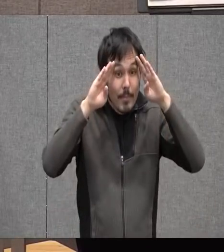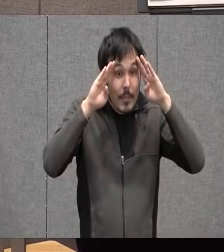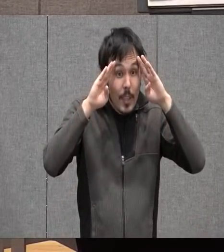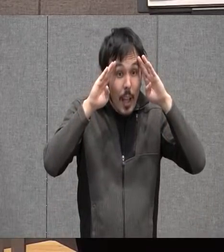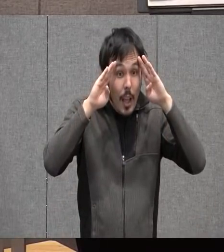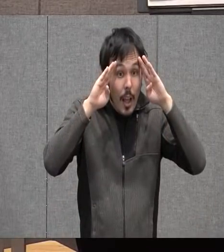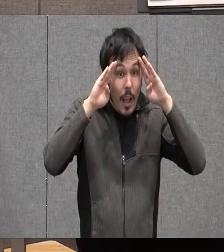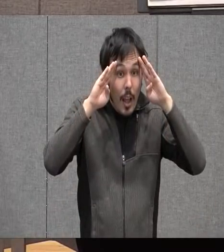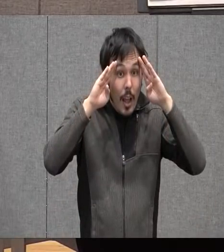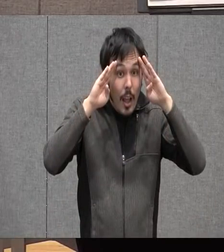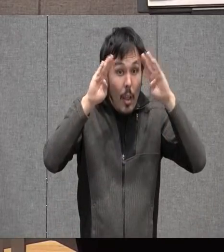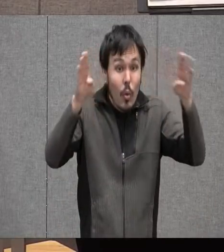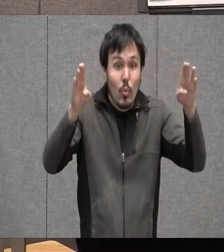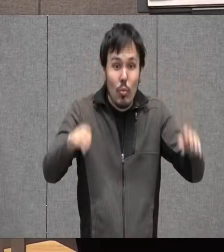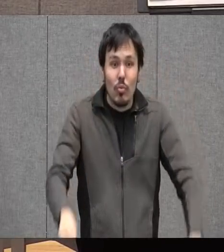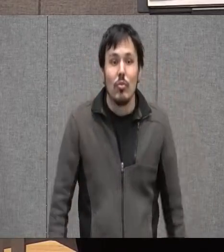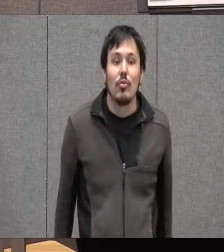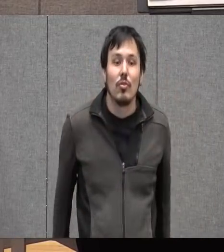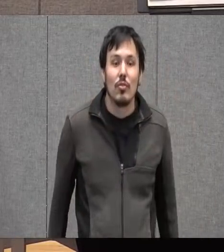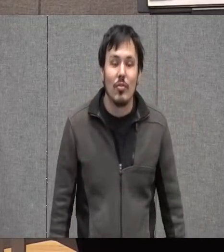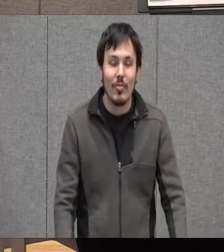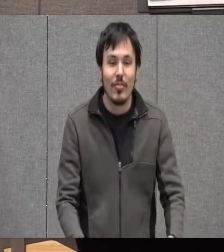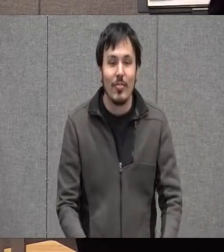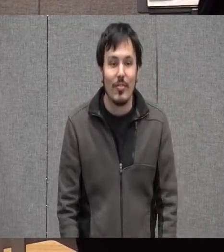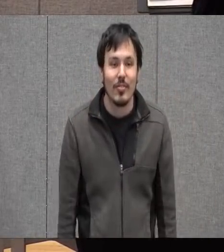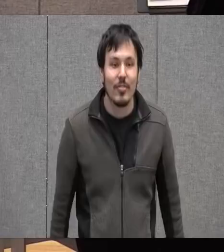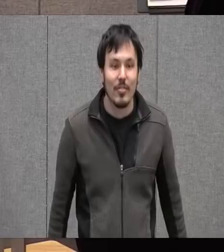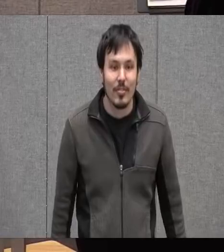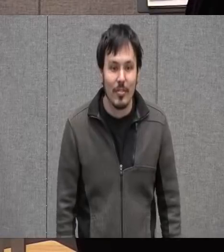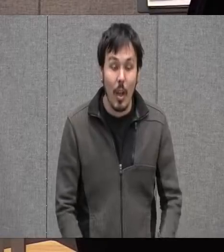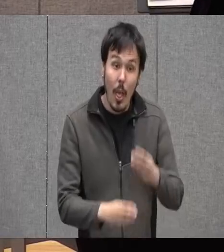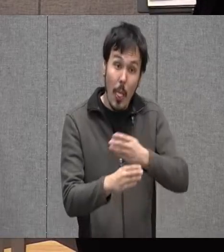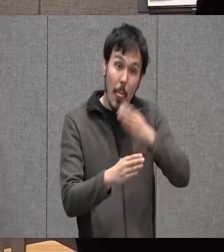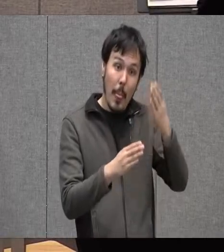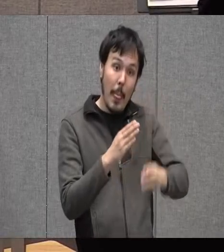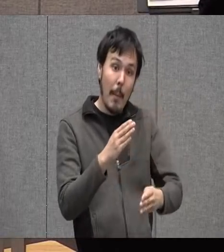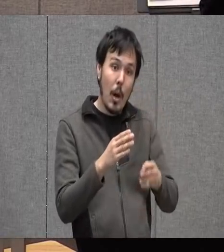[Both] Salute. [Dealer] The product is 54.